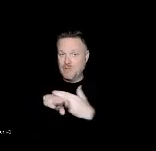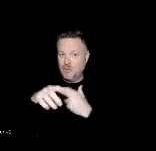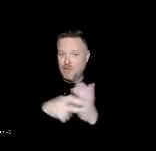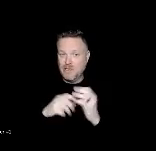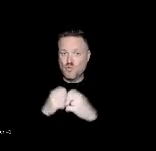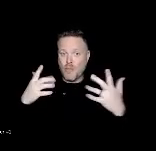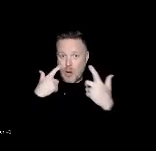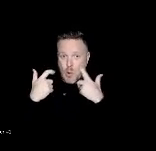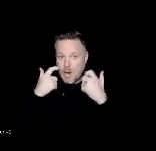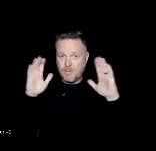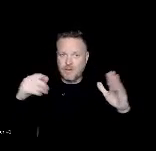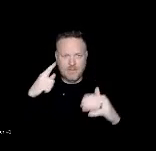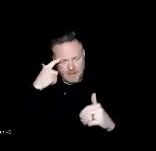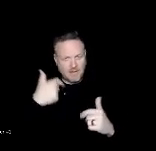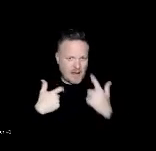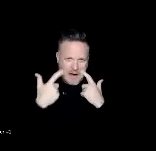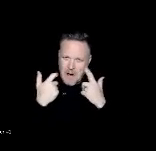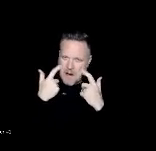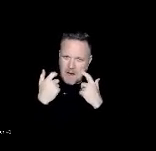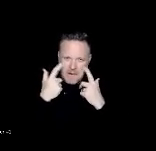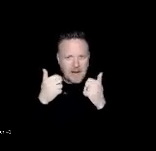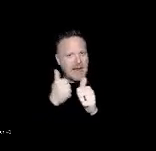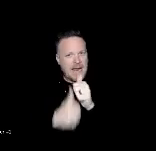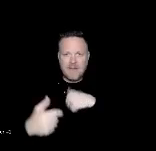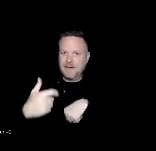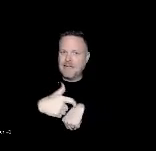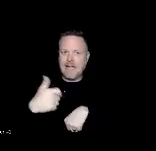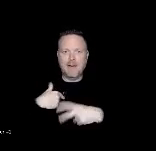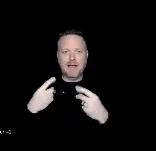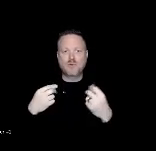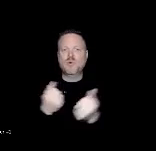I'm a big cry baby and I cry every time I go to anything pertain tog this kid.